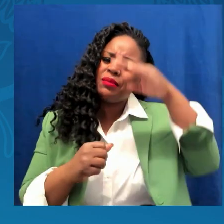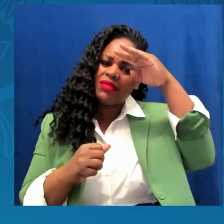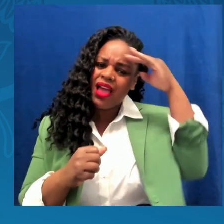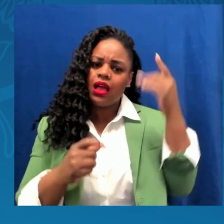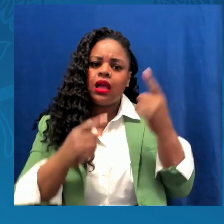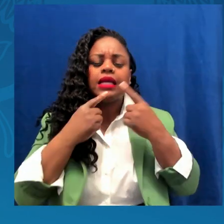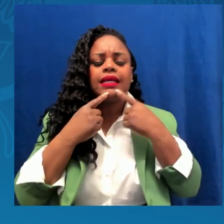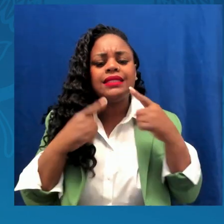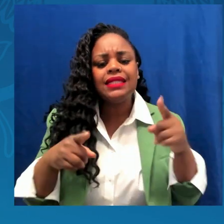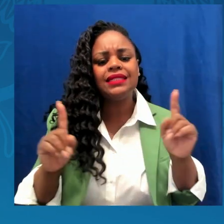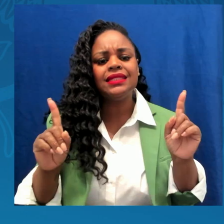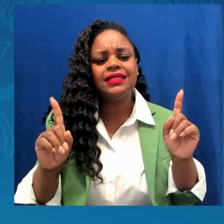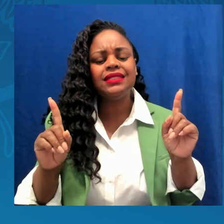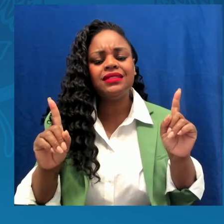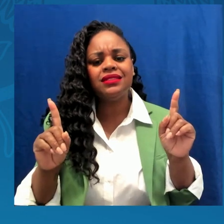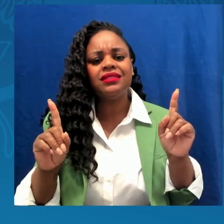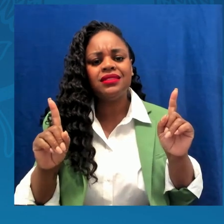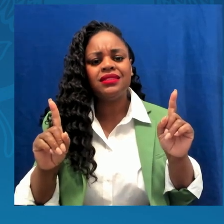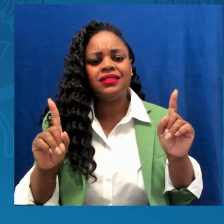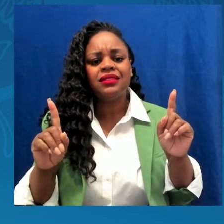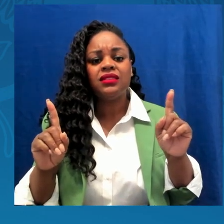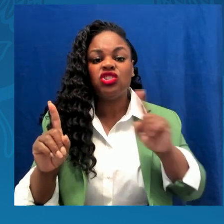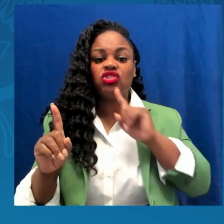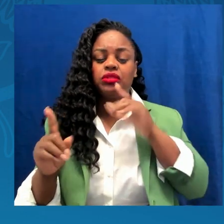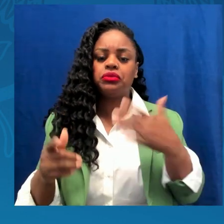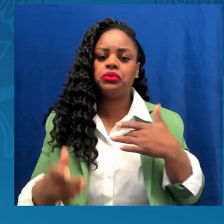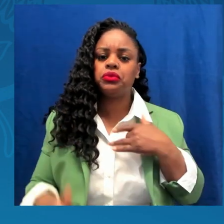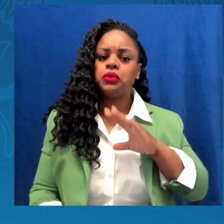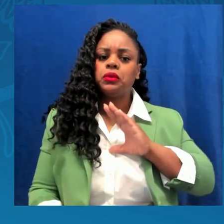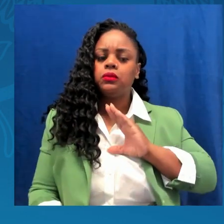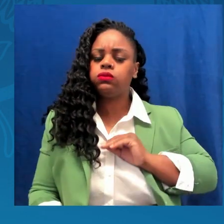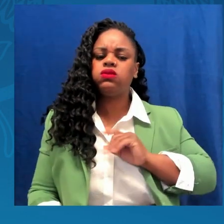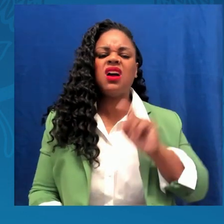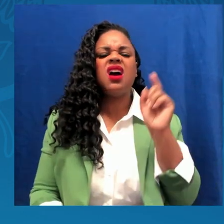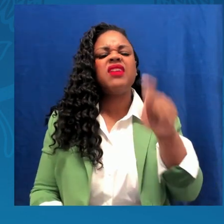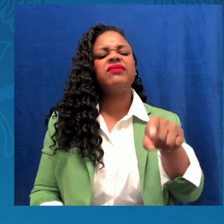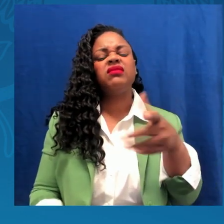It is disheartening that we have to acknowledge the racial bias and bigotry are still very much prevalent.